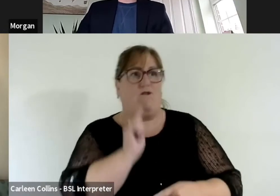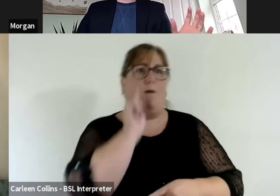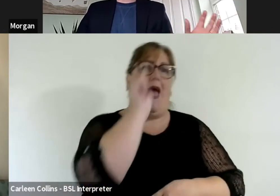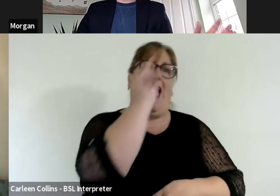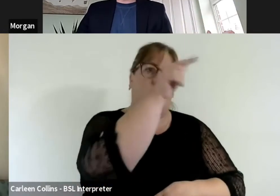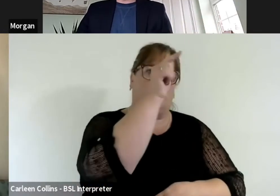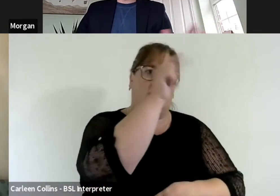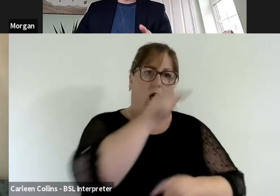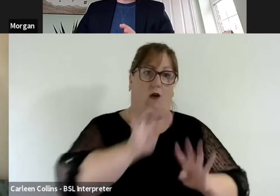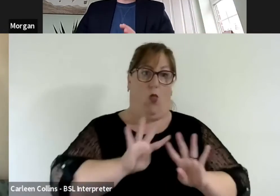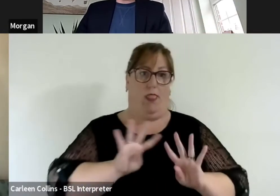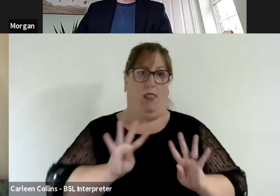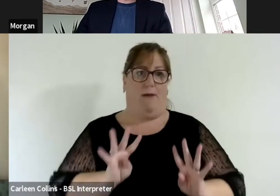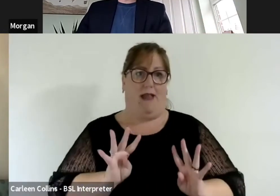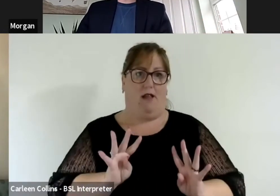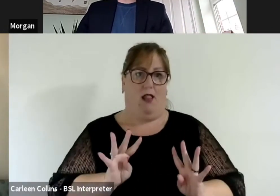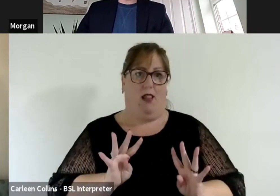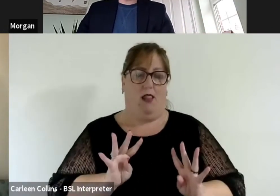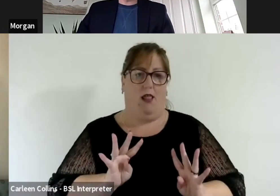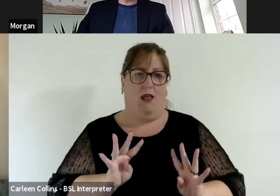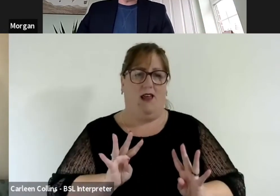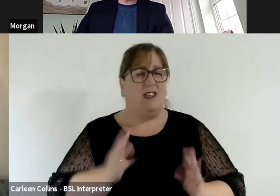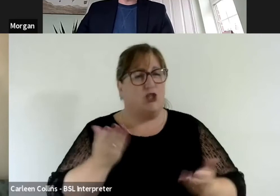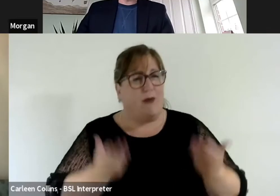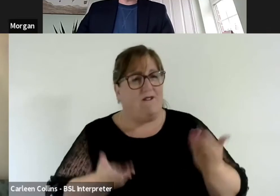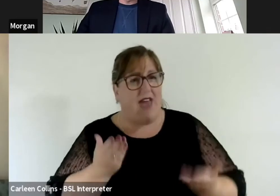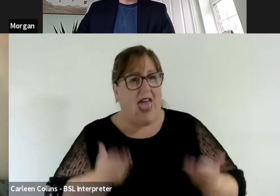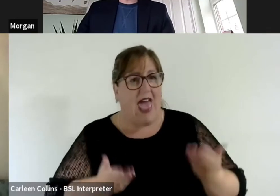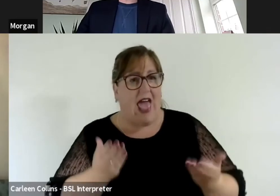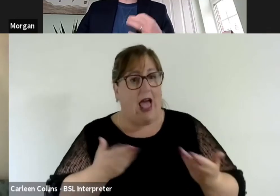All that sort of thing, to avoid anything like that. That's the same at interview as well.